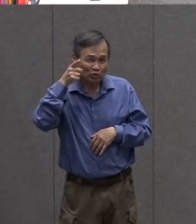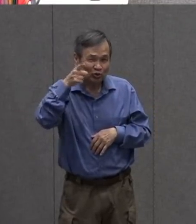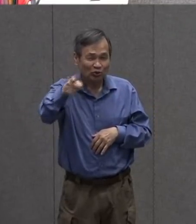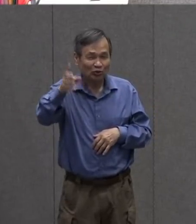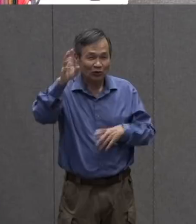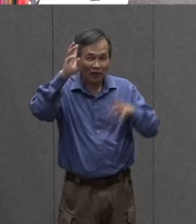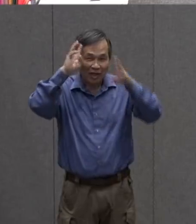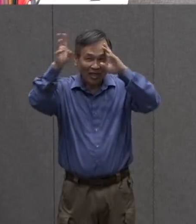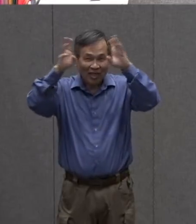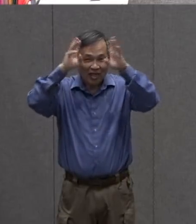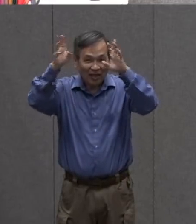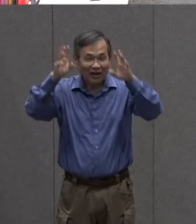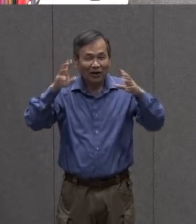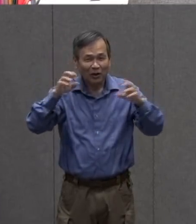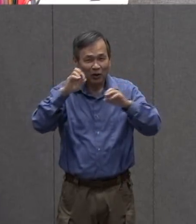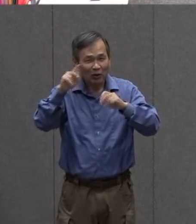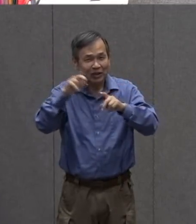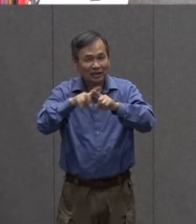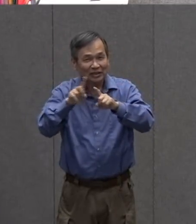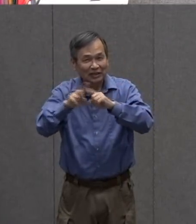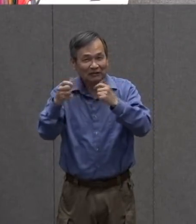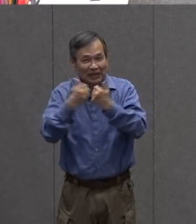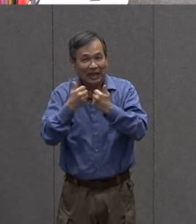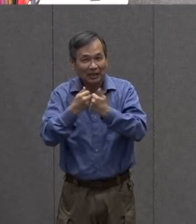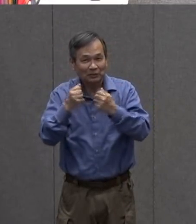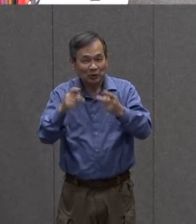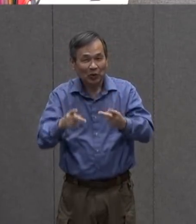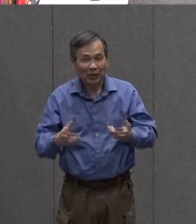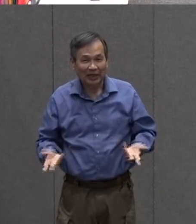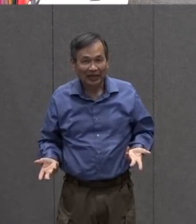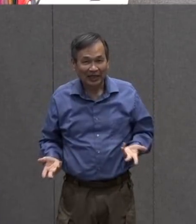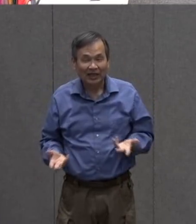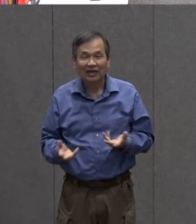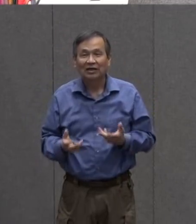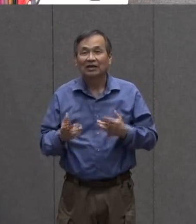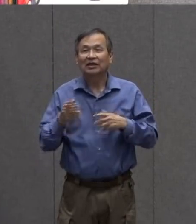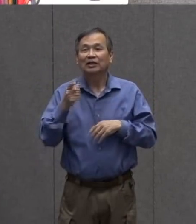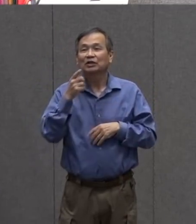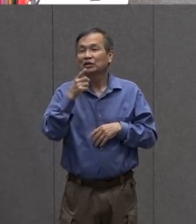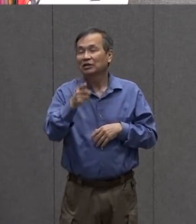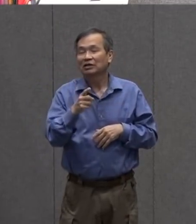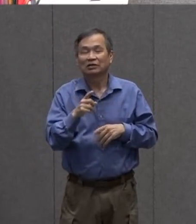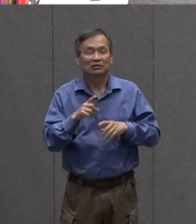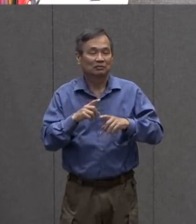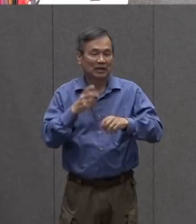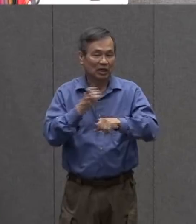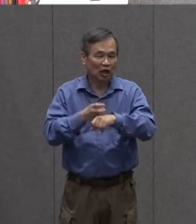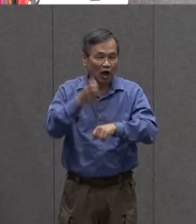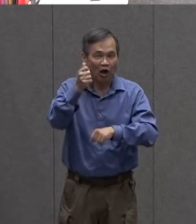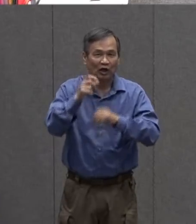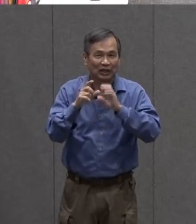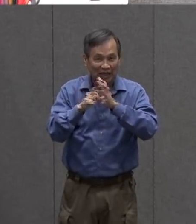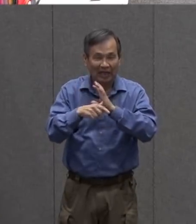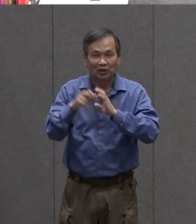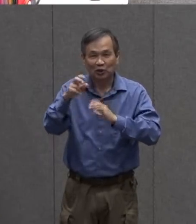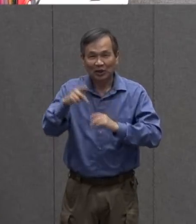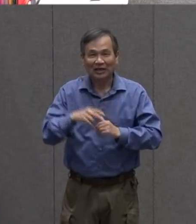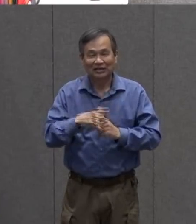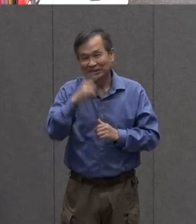You can make games that you're gonna play for different days a week. You can make it easy to begin with, and then harder for later on. It's totally up to you.